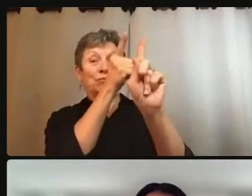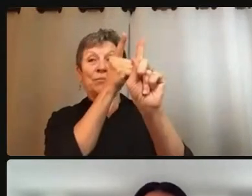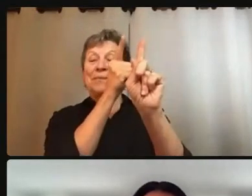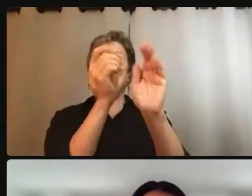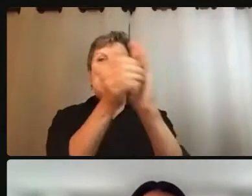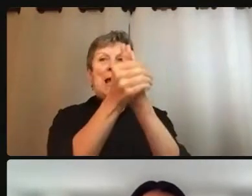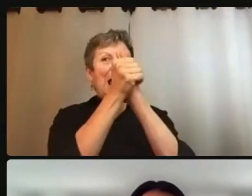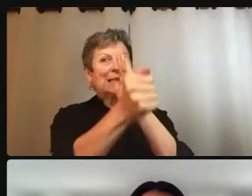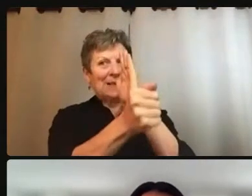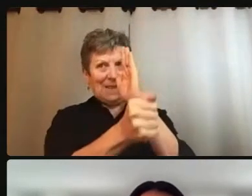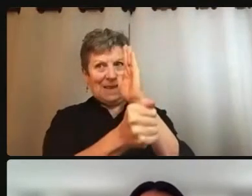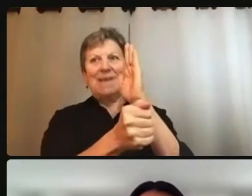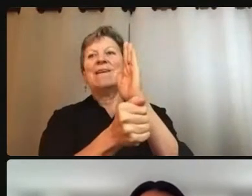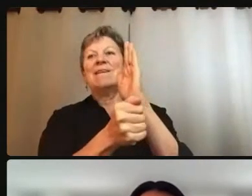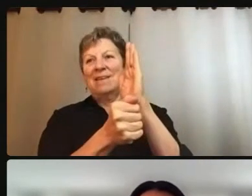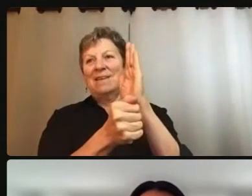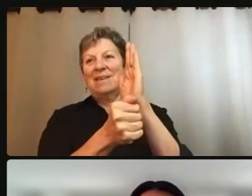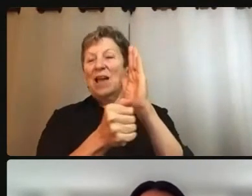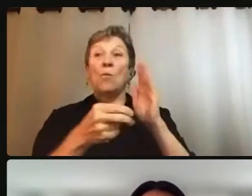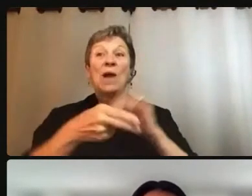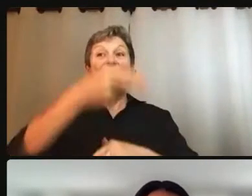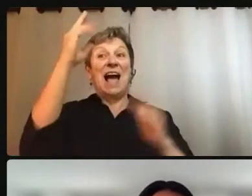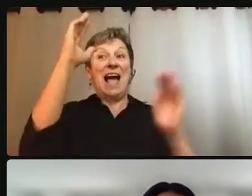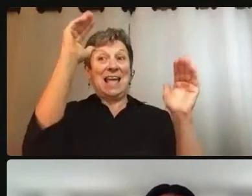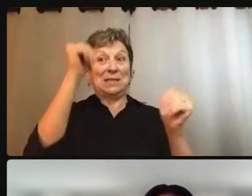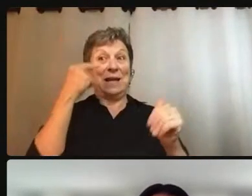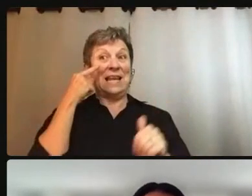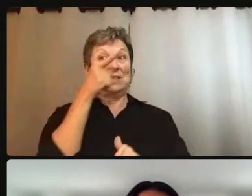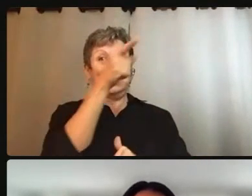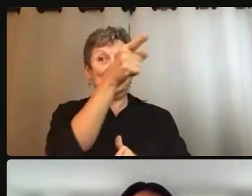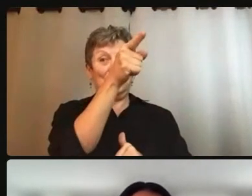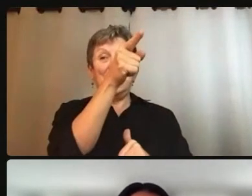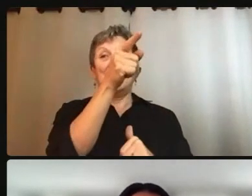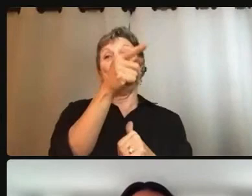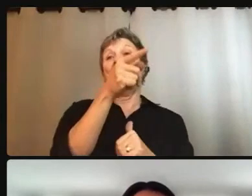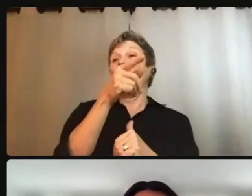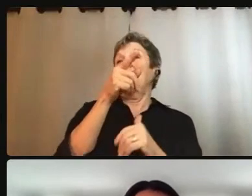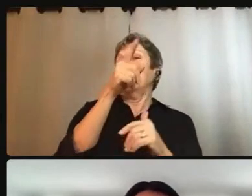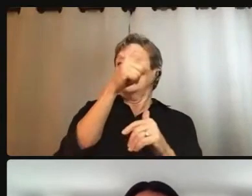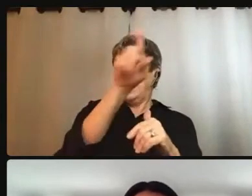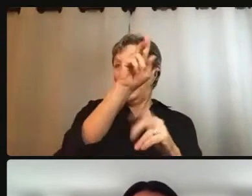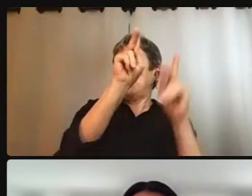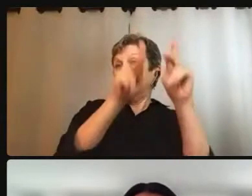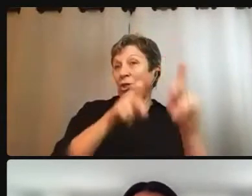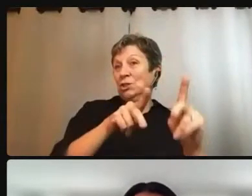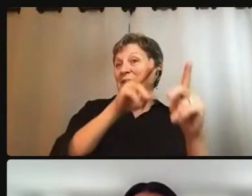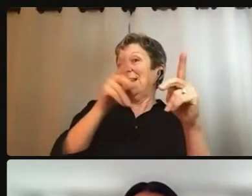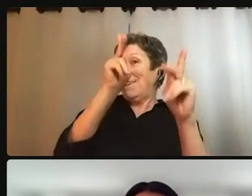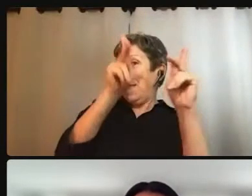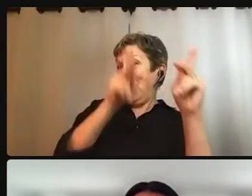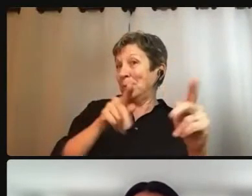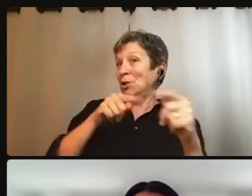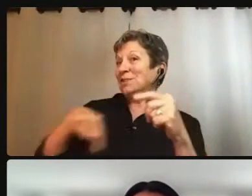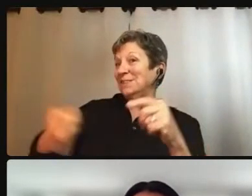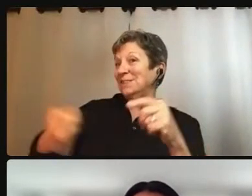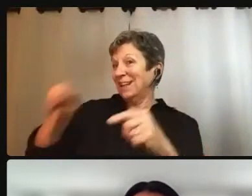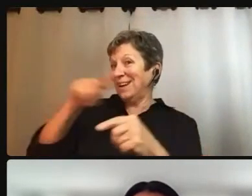COMMITMENT TO EXCELLENCE FOR ALL STAKEHOLDERS SO WE'D HAVE